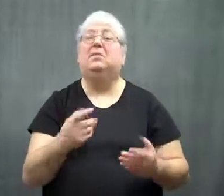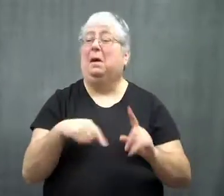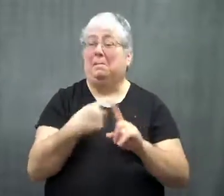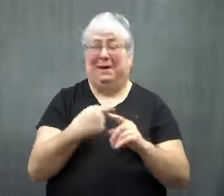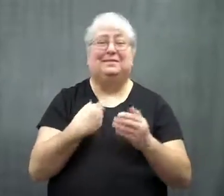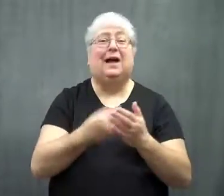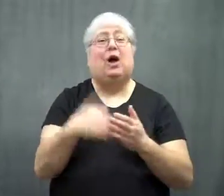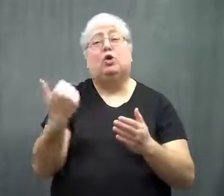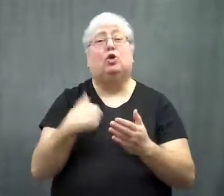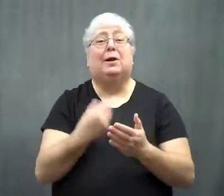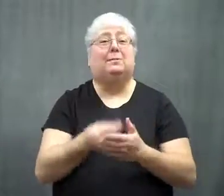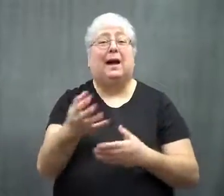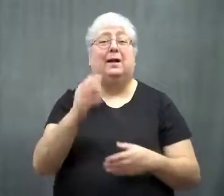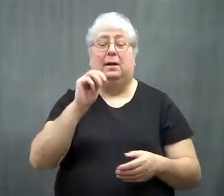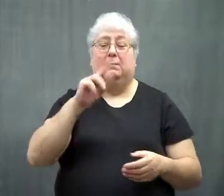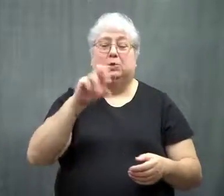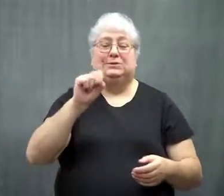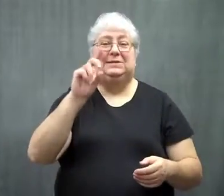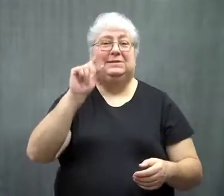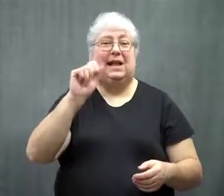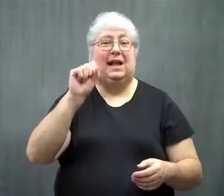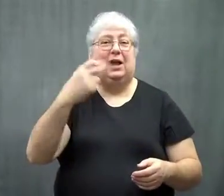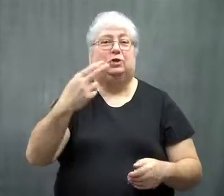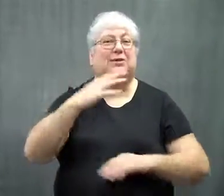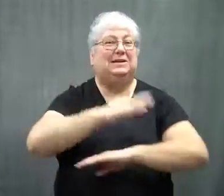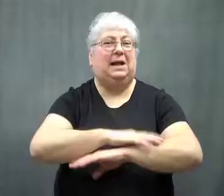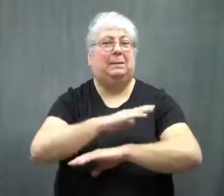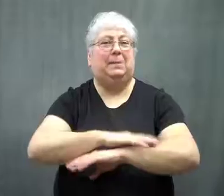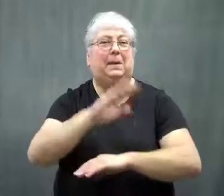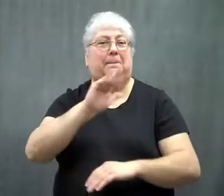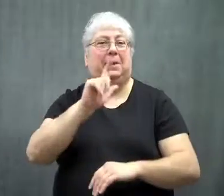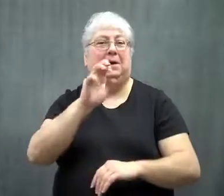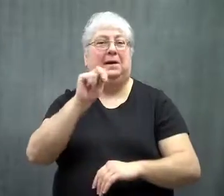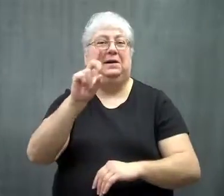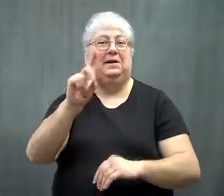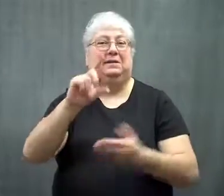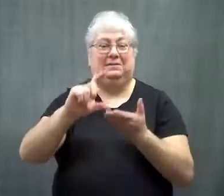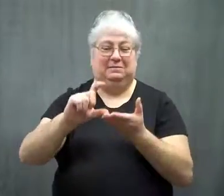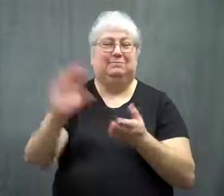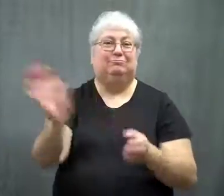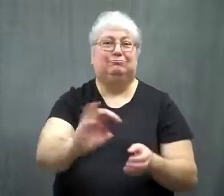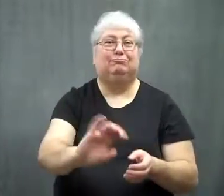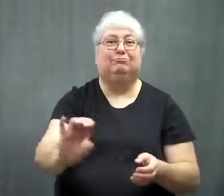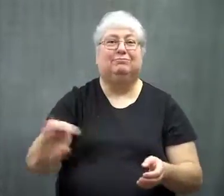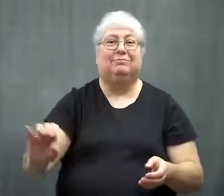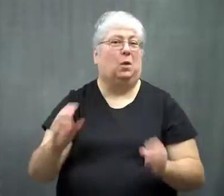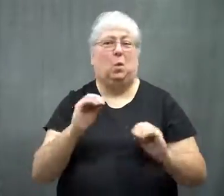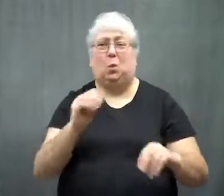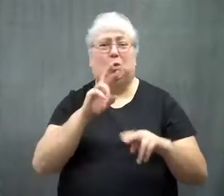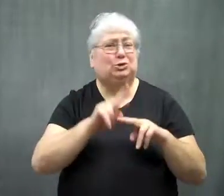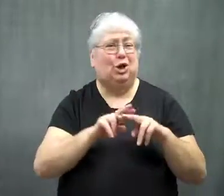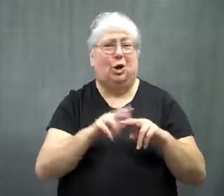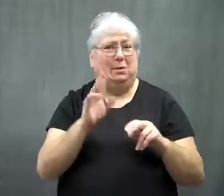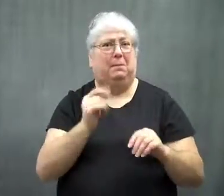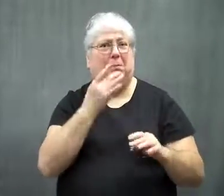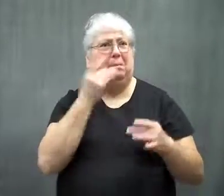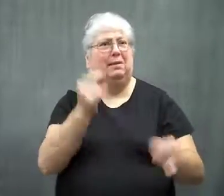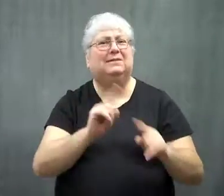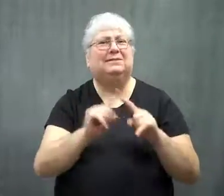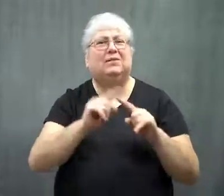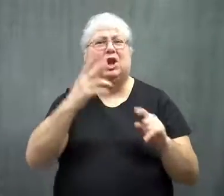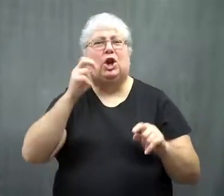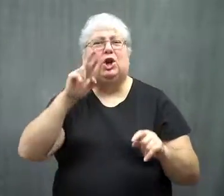I also buy Mrs. Dash's Table Blend in the little shaker.